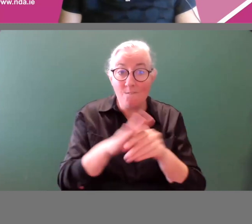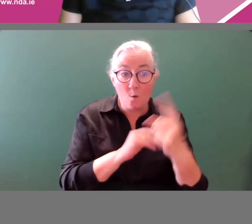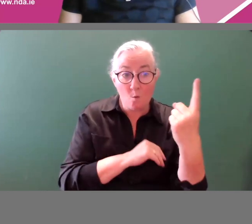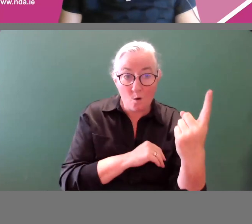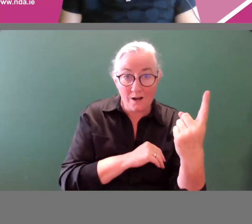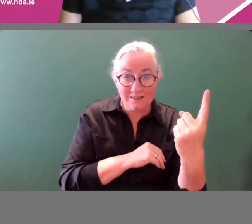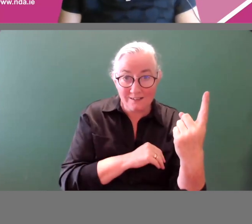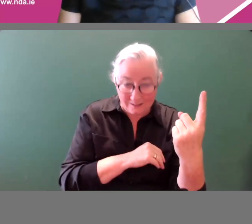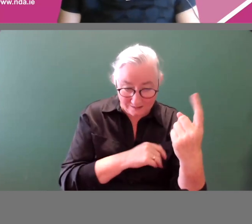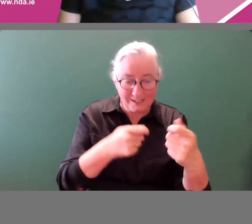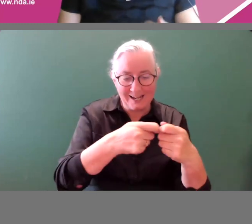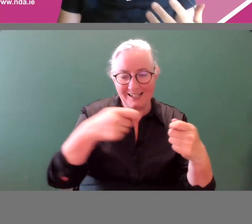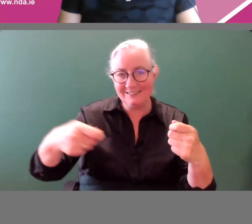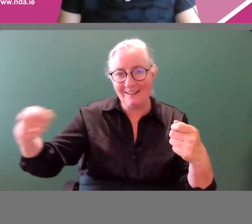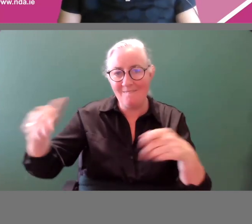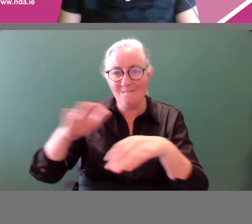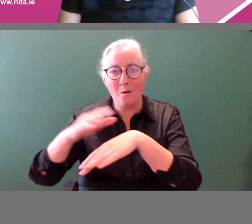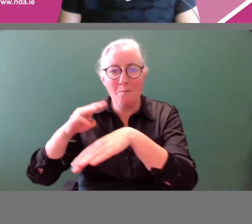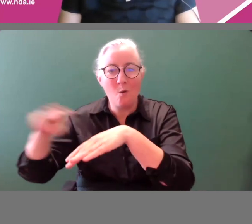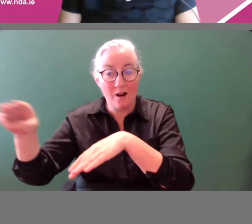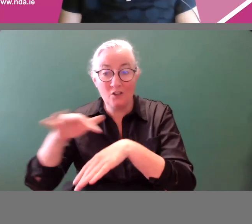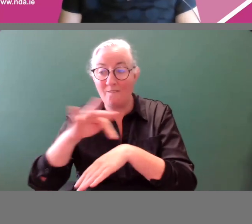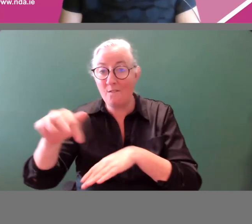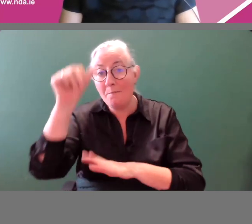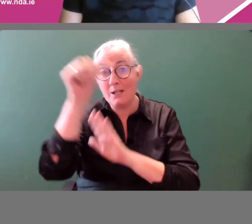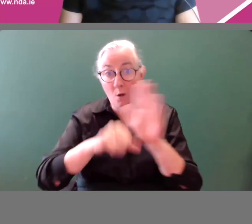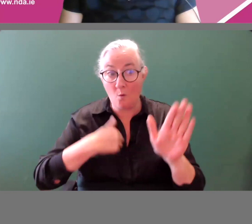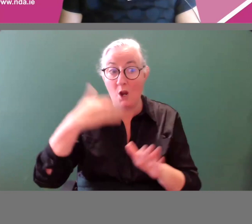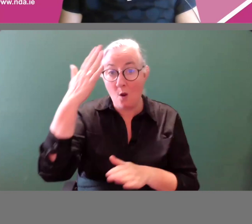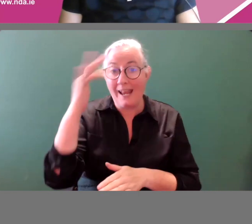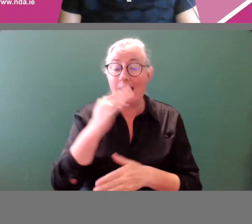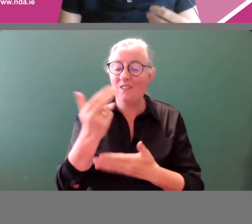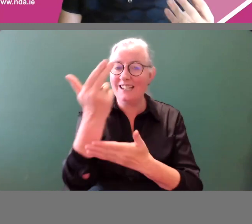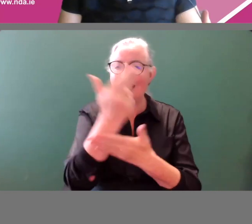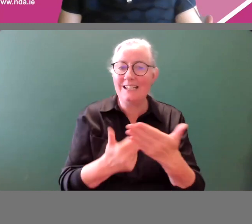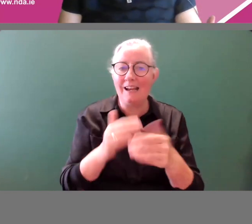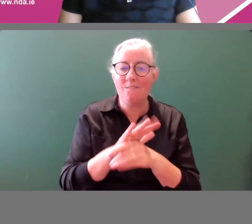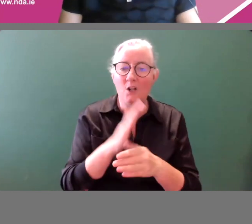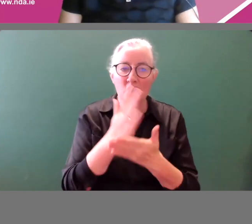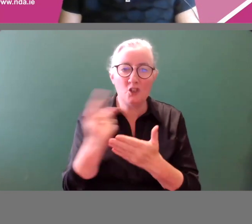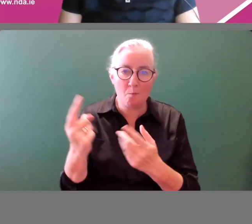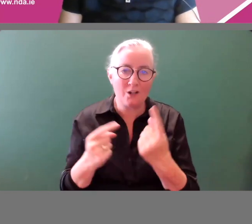to many. From experience we know that if we design for somebody with what might be considered extreme